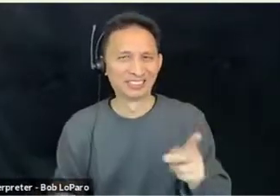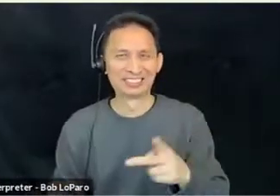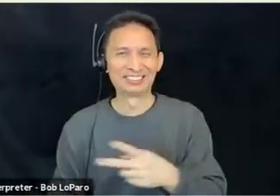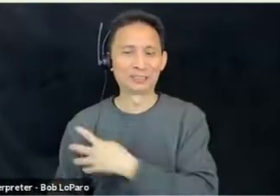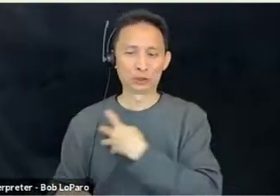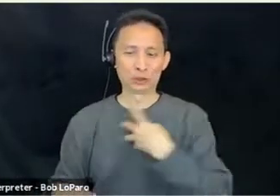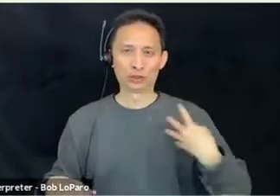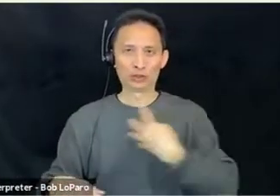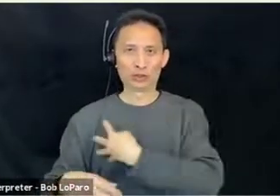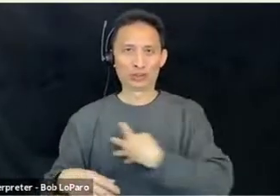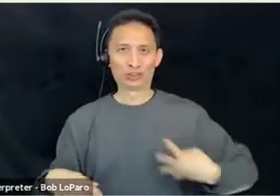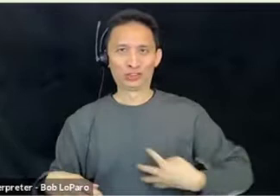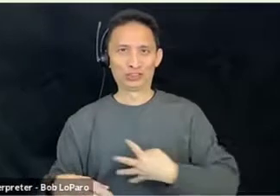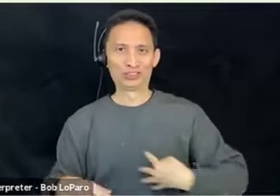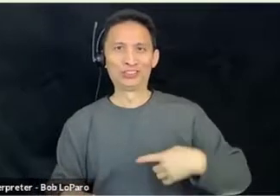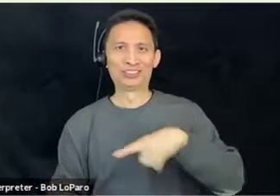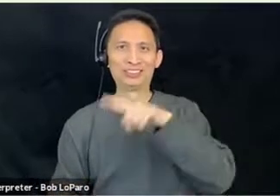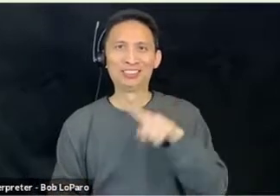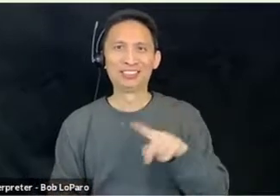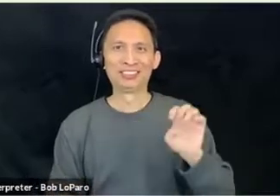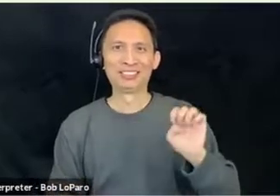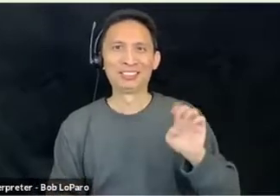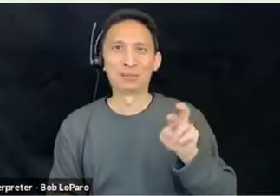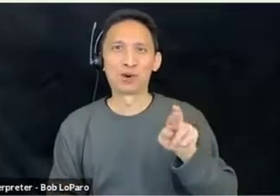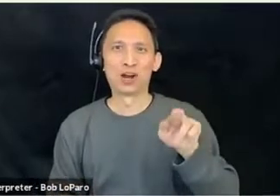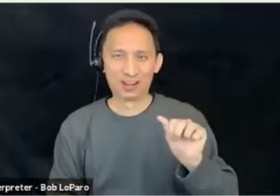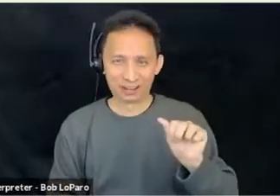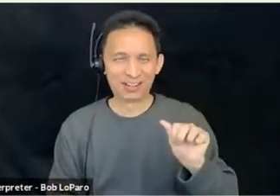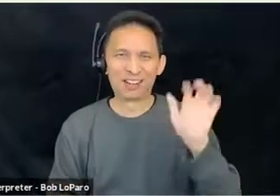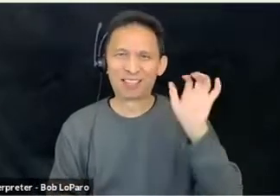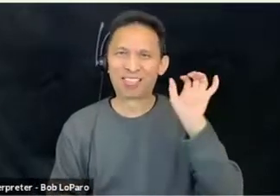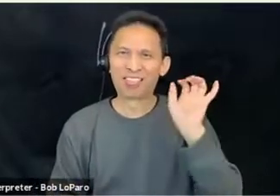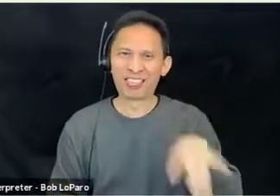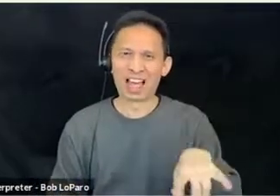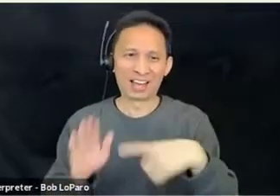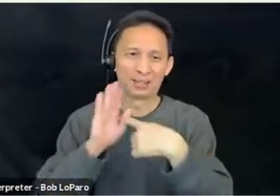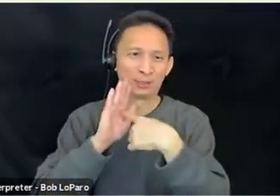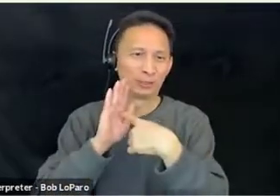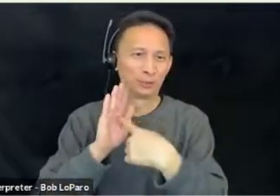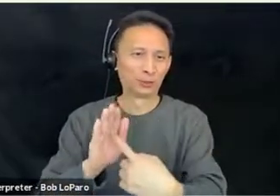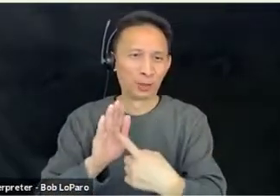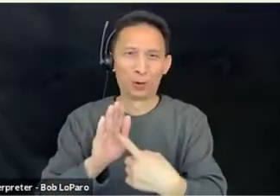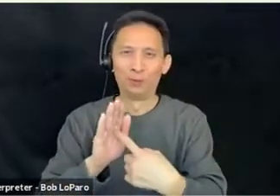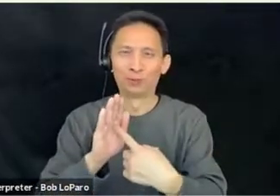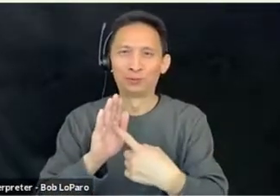and I really encourage you to get involved, it's a great way to show your support for the families that you provide support to,